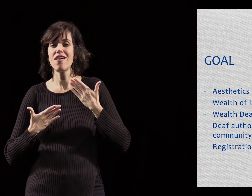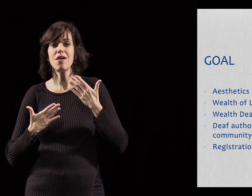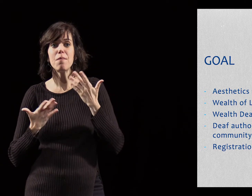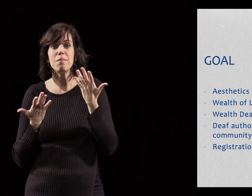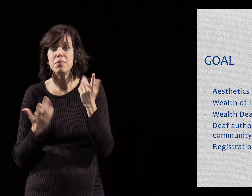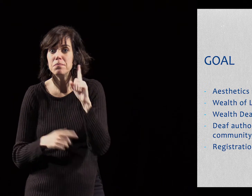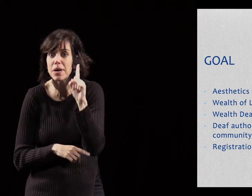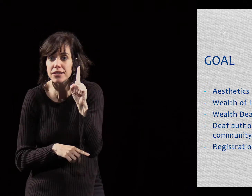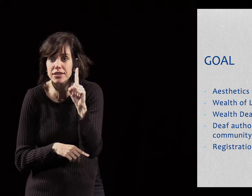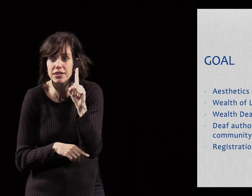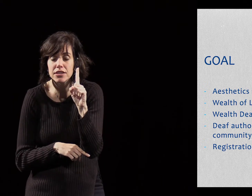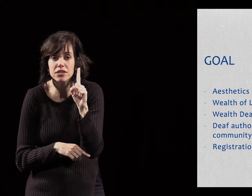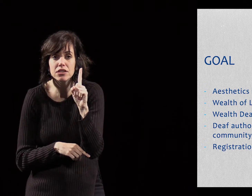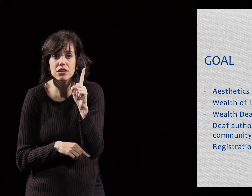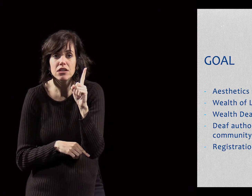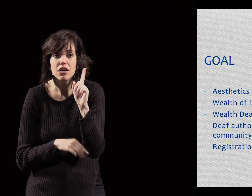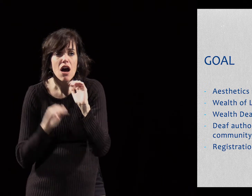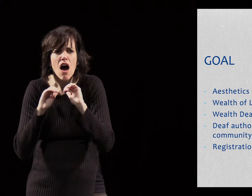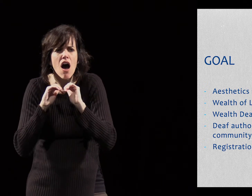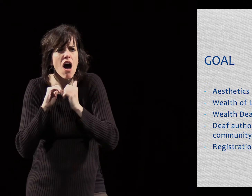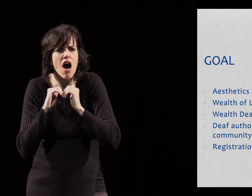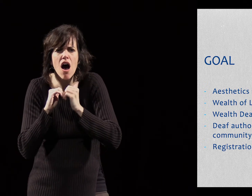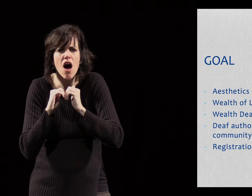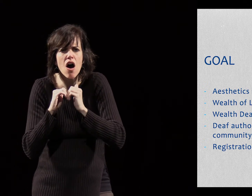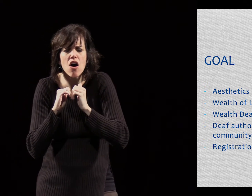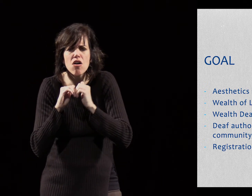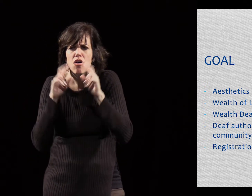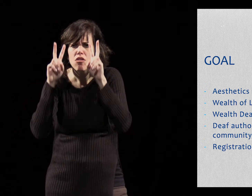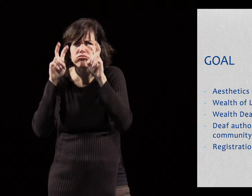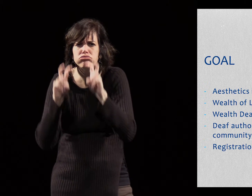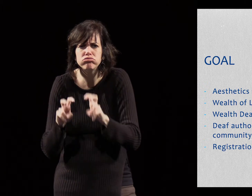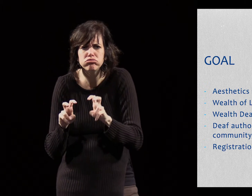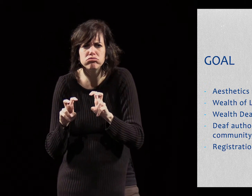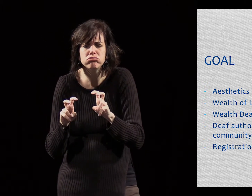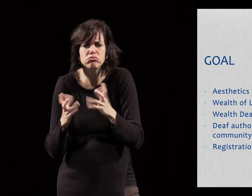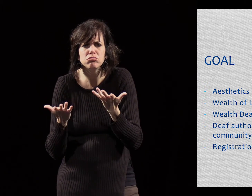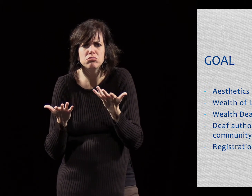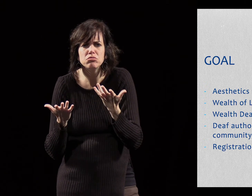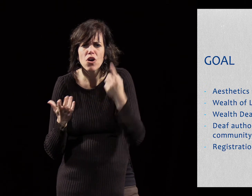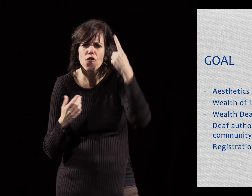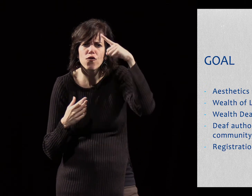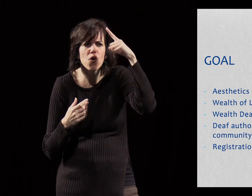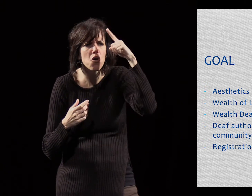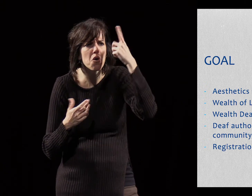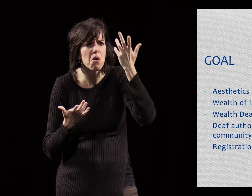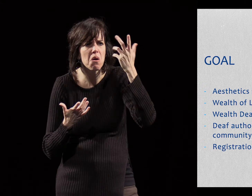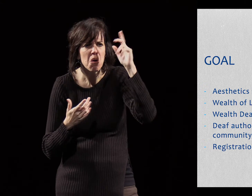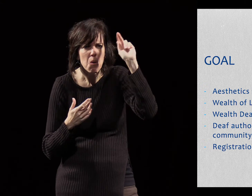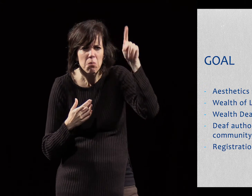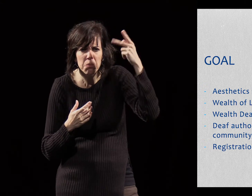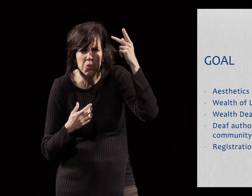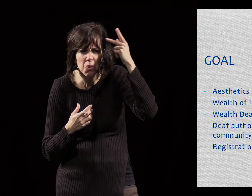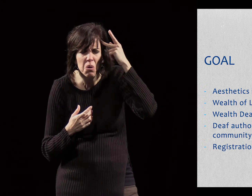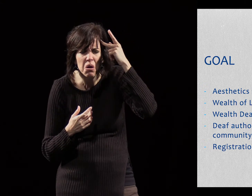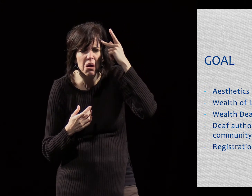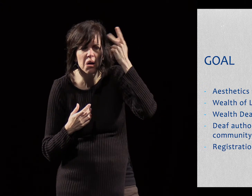Many of us watch things for enjoyment, right. We're used to it. But how do you analyze what you're watching?